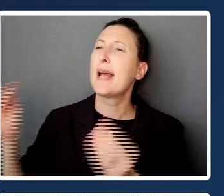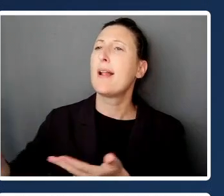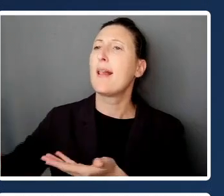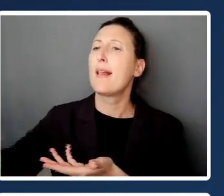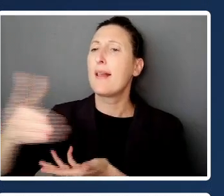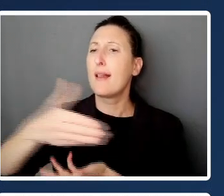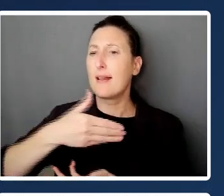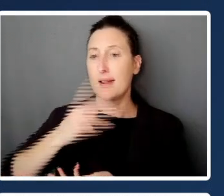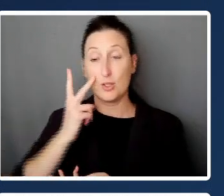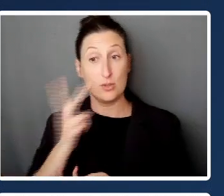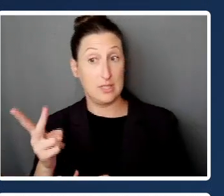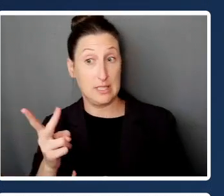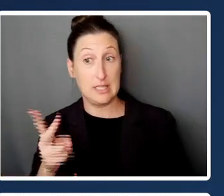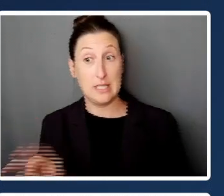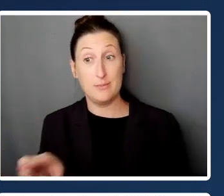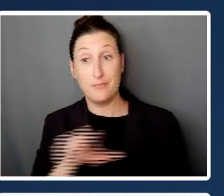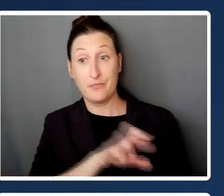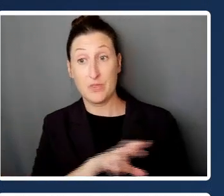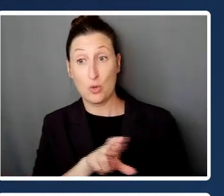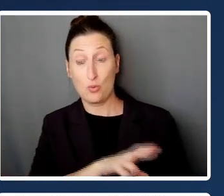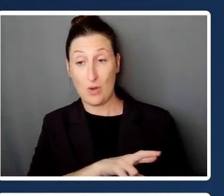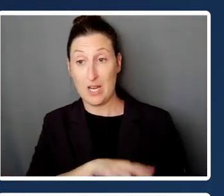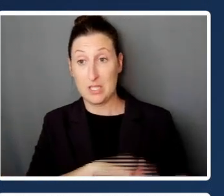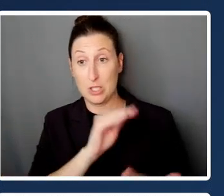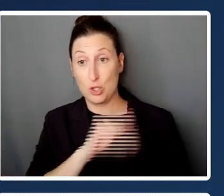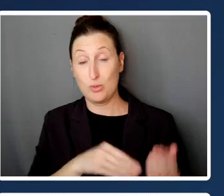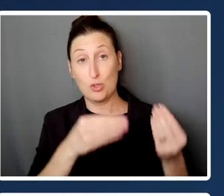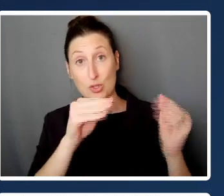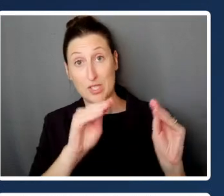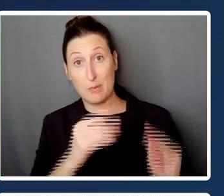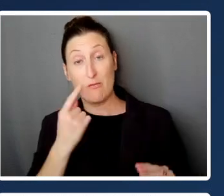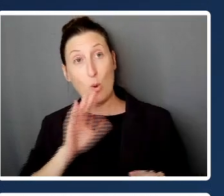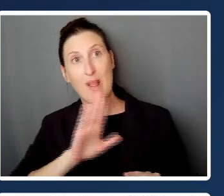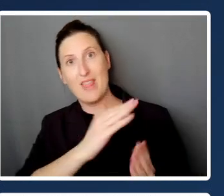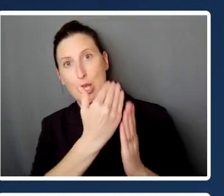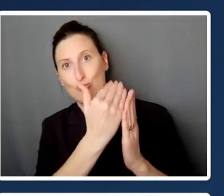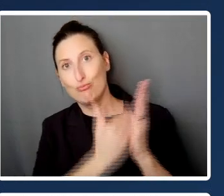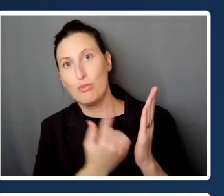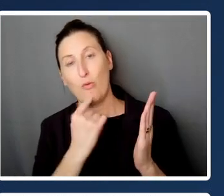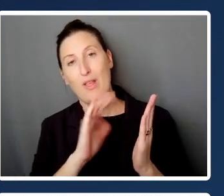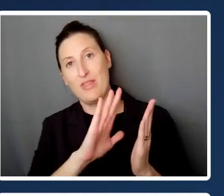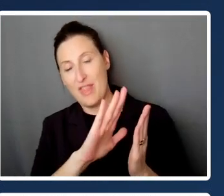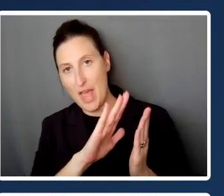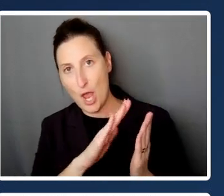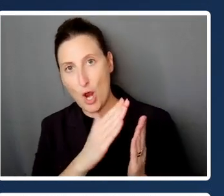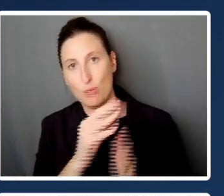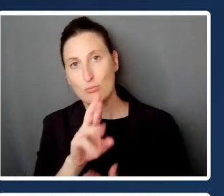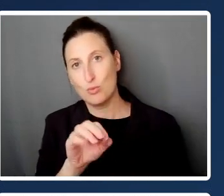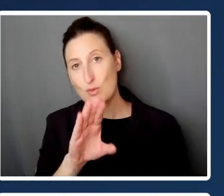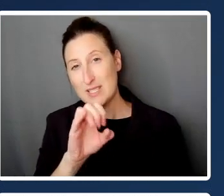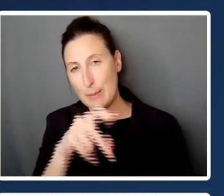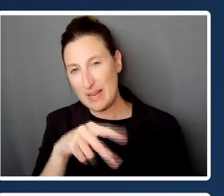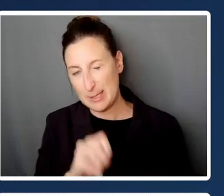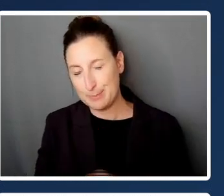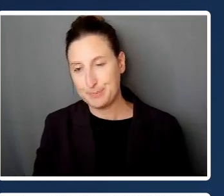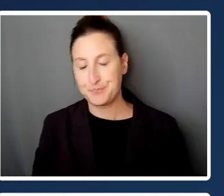shopping for the ingredients of their particular recipe. Next slide, please.